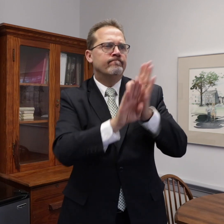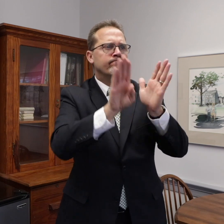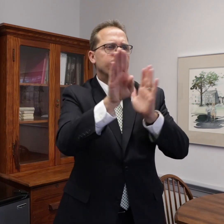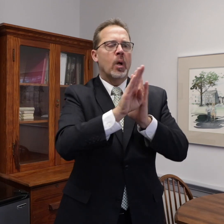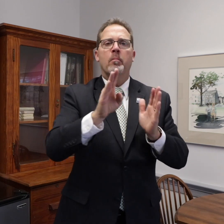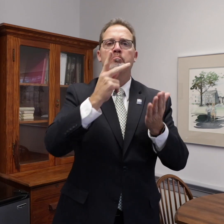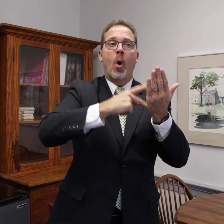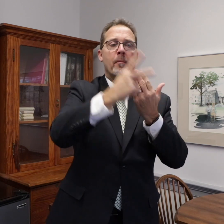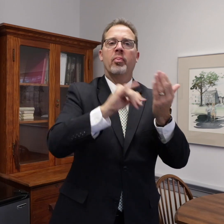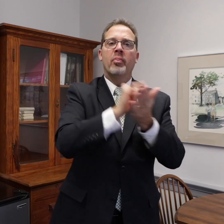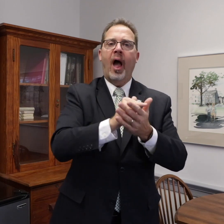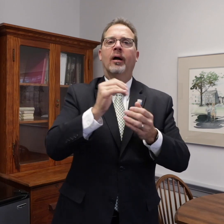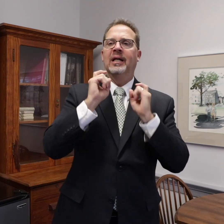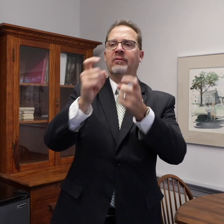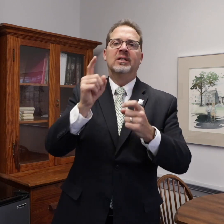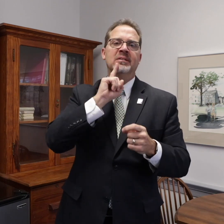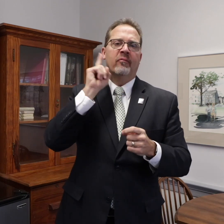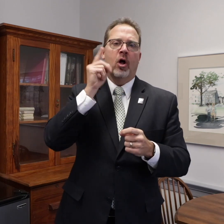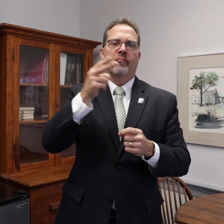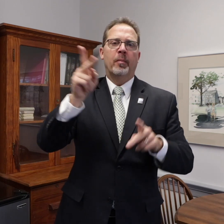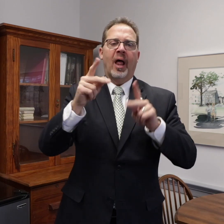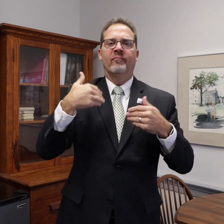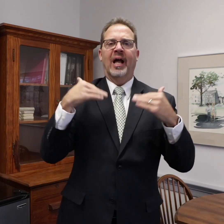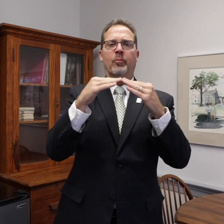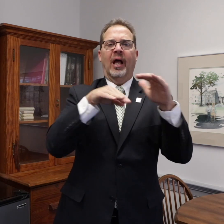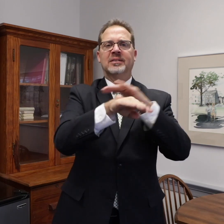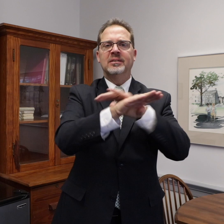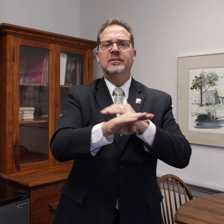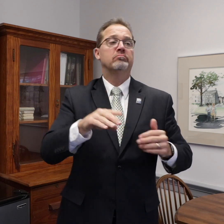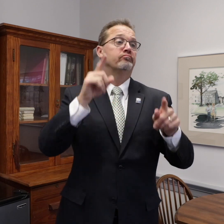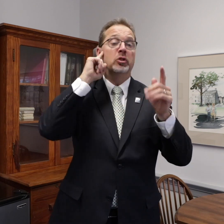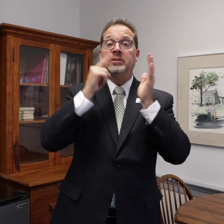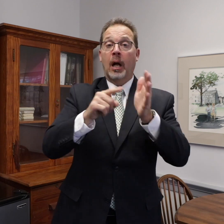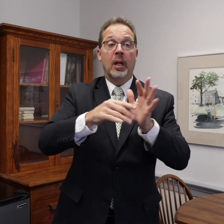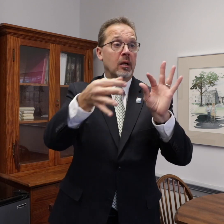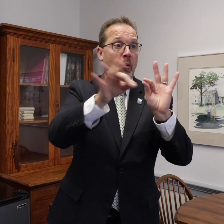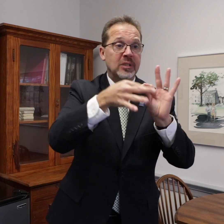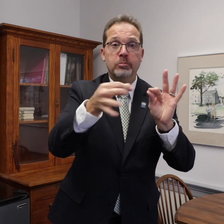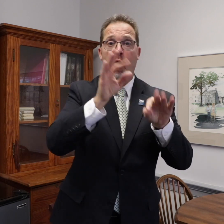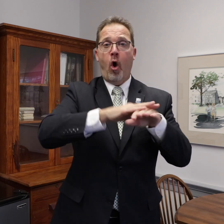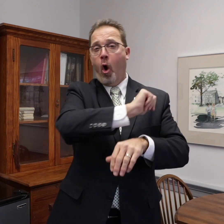equal access to technology. They have done this by improving access to